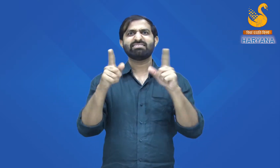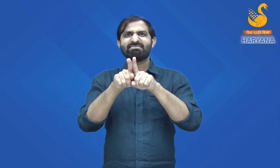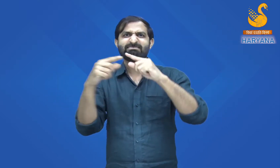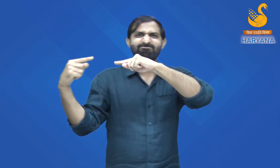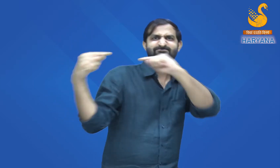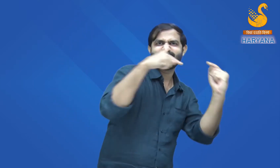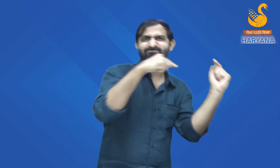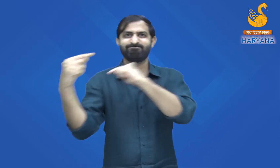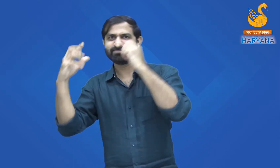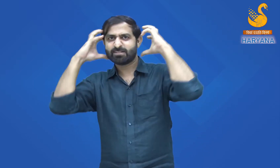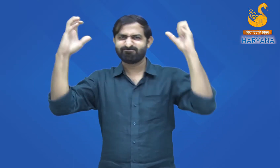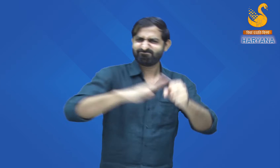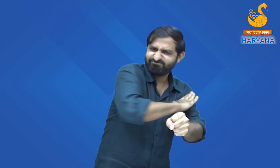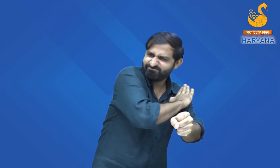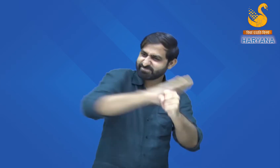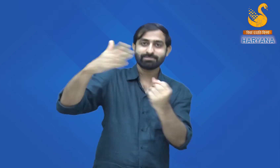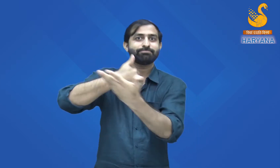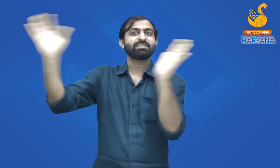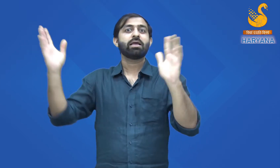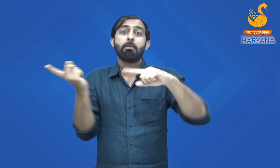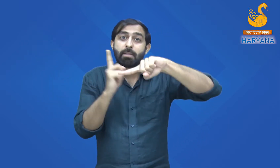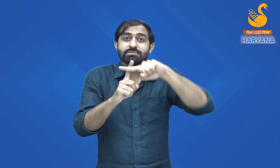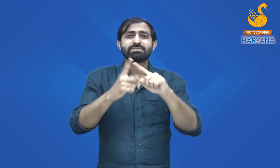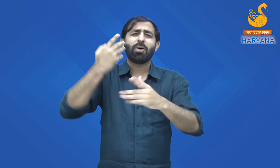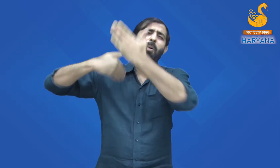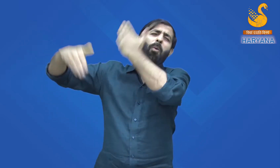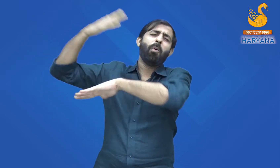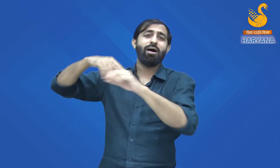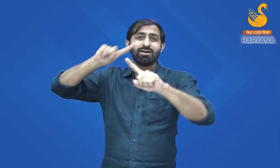In Hindu mythological wars we see that Ram defeated Raavan to rescue his wife Sita.